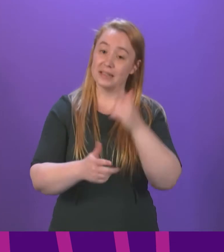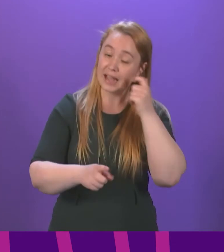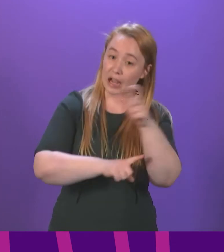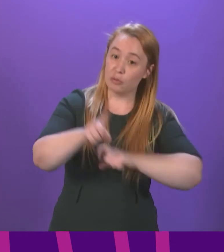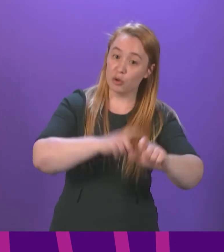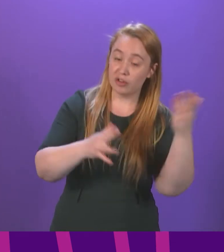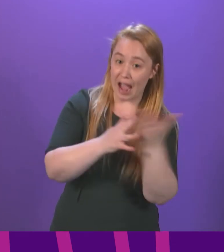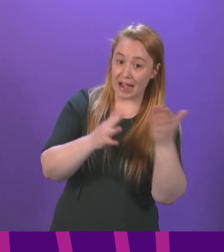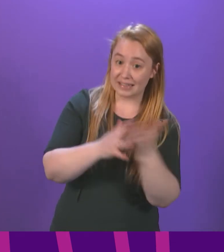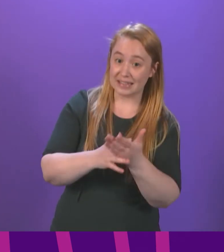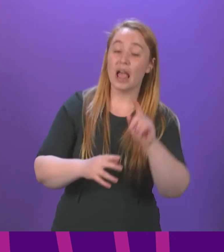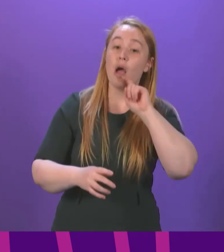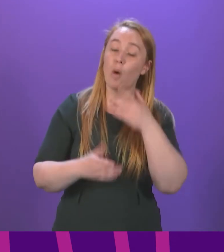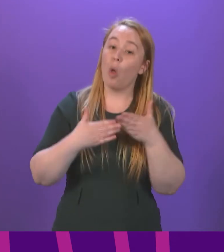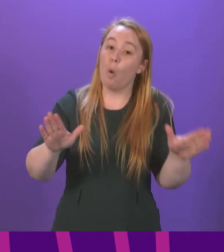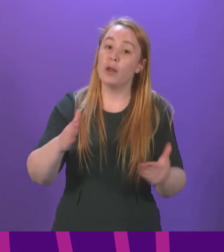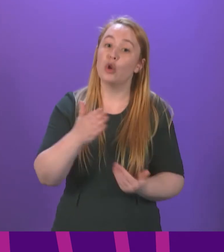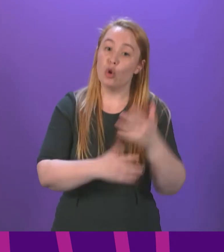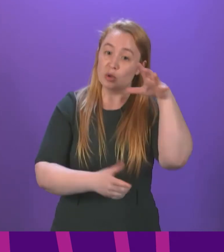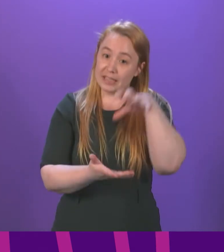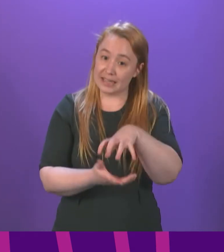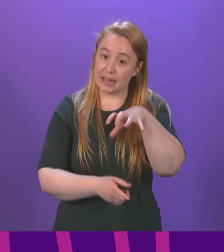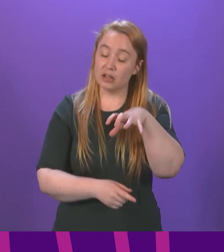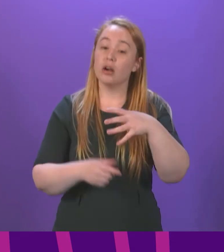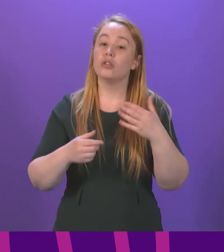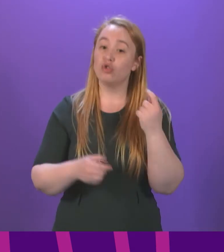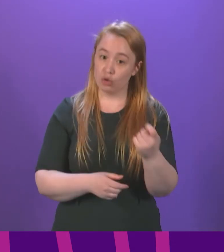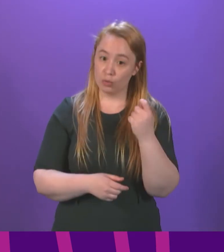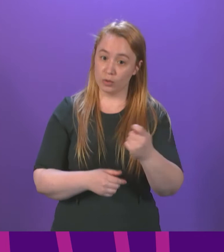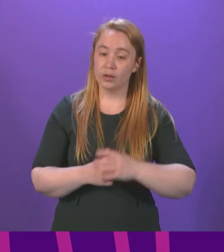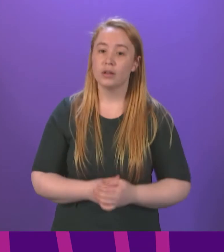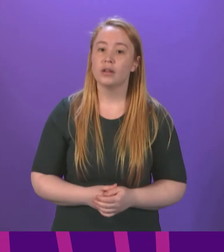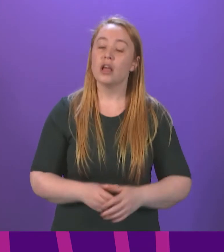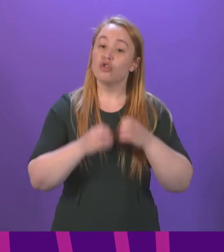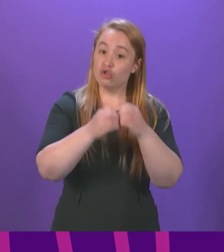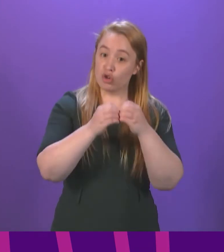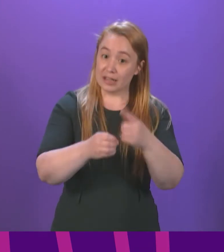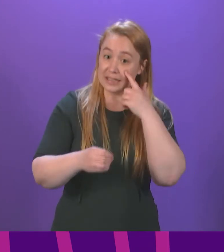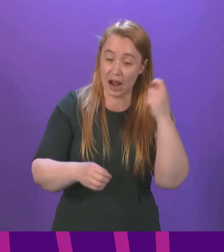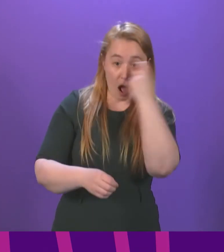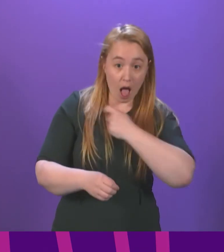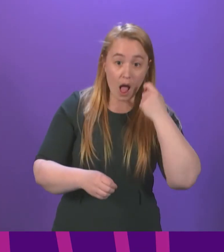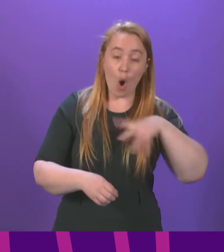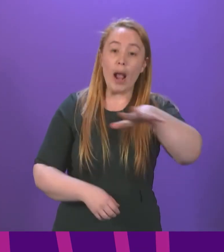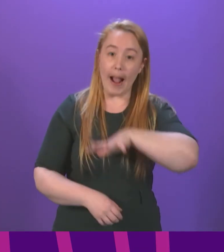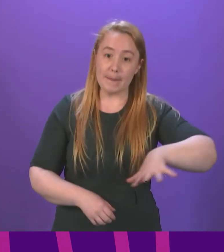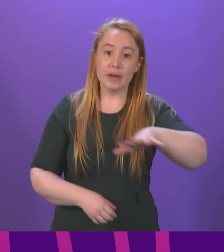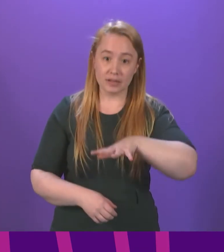planned to open soon. As well as continuing to offer campus testing to students at times of large population movement,